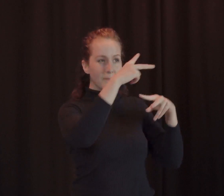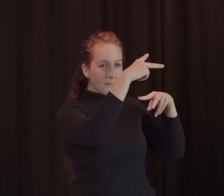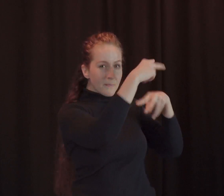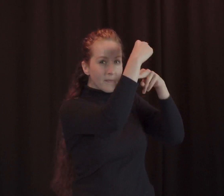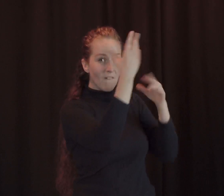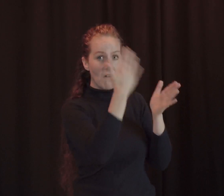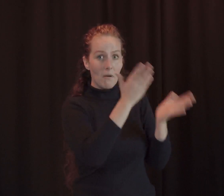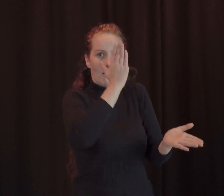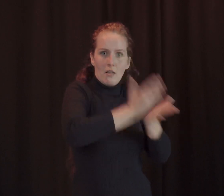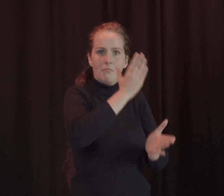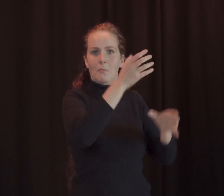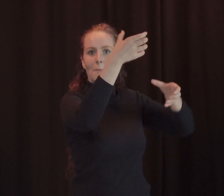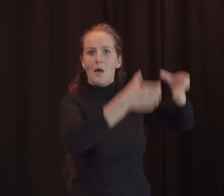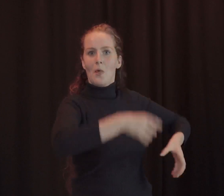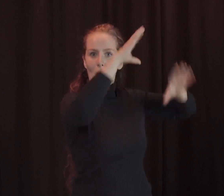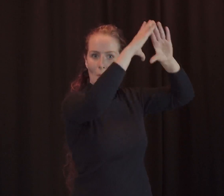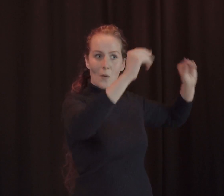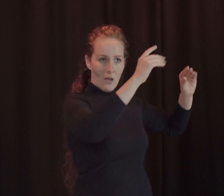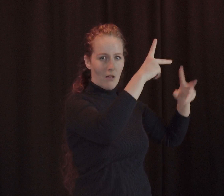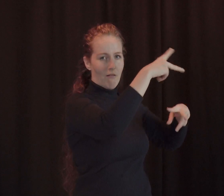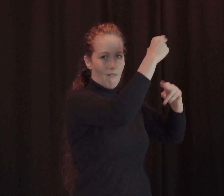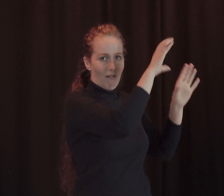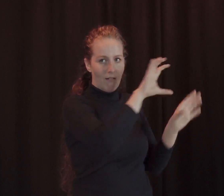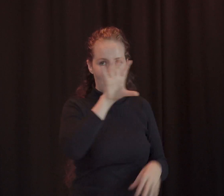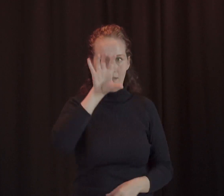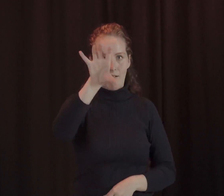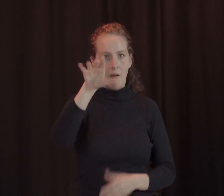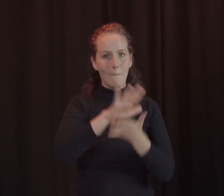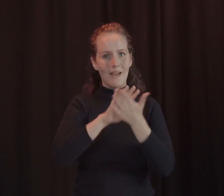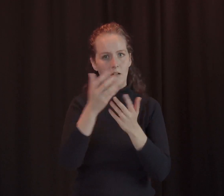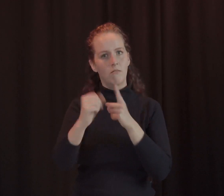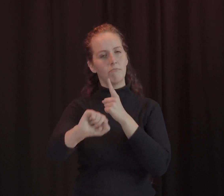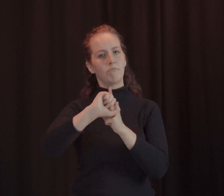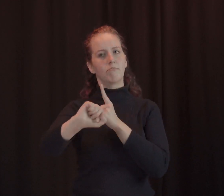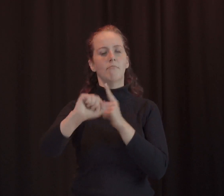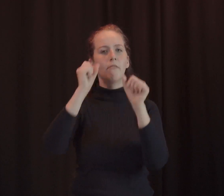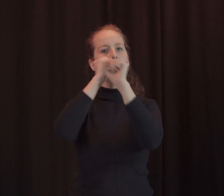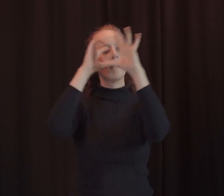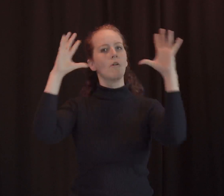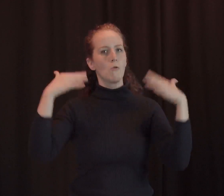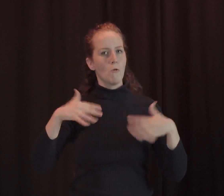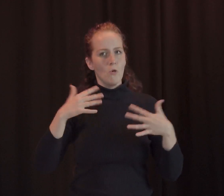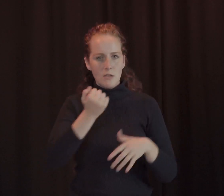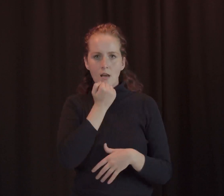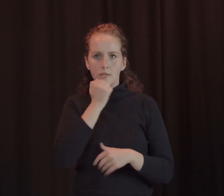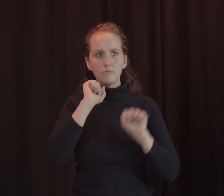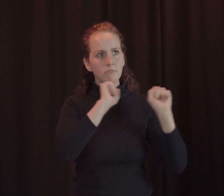This is a mixture of copies and real fragments, and the monumentality of this display really brings home the sheer